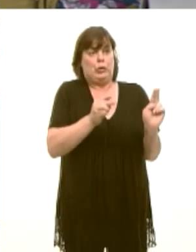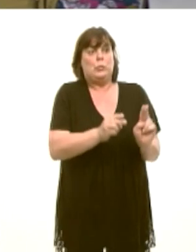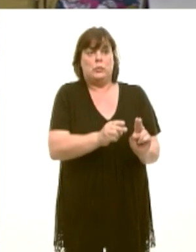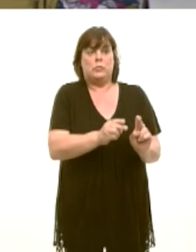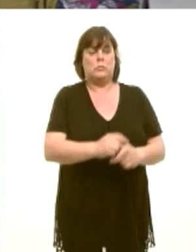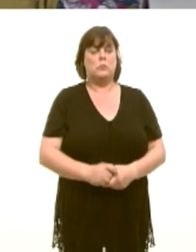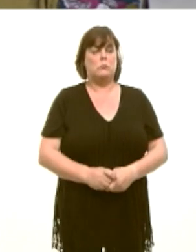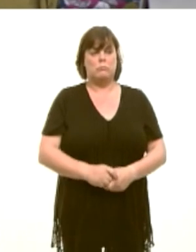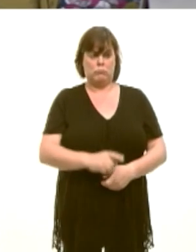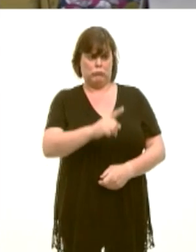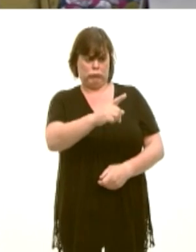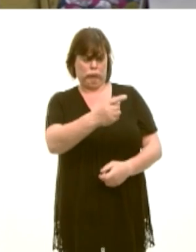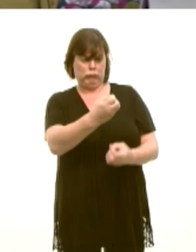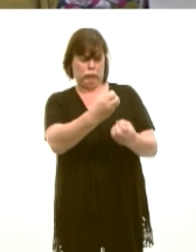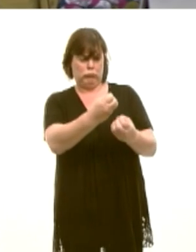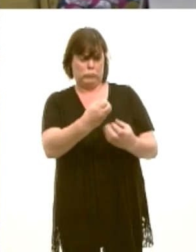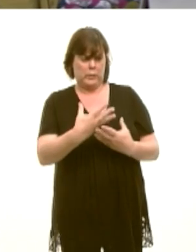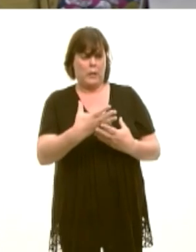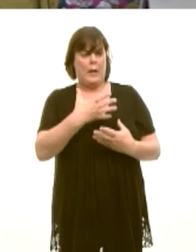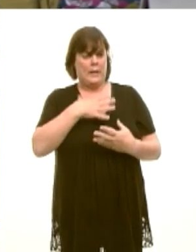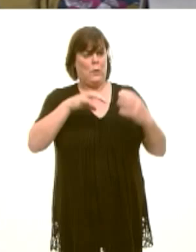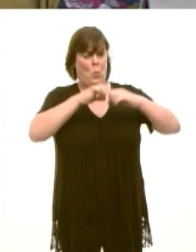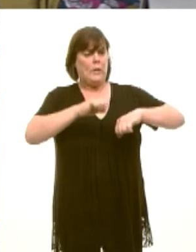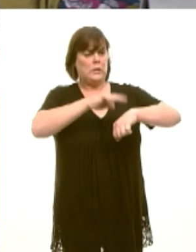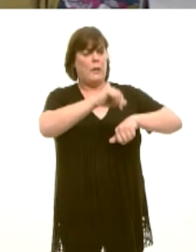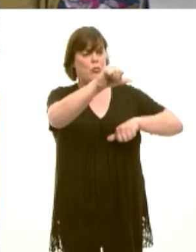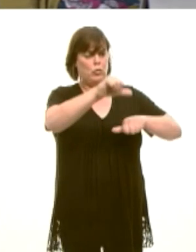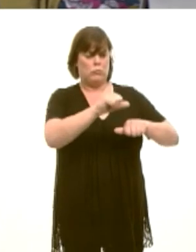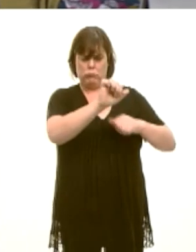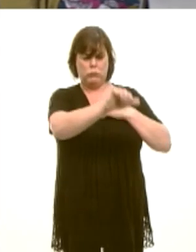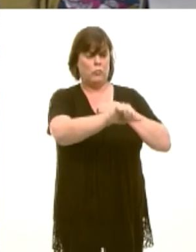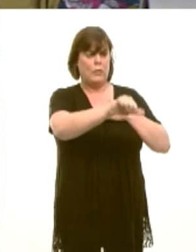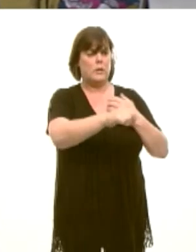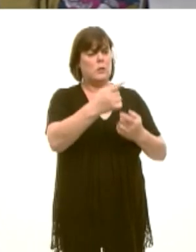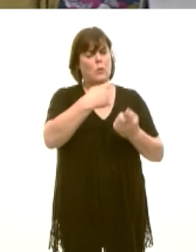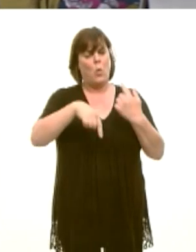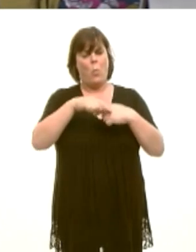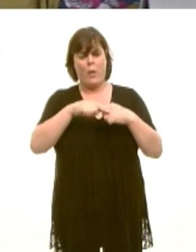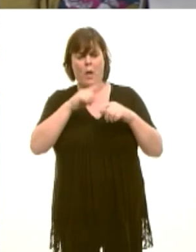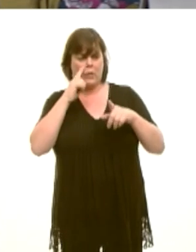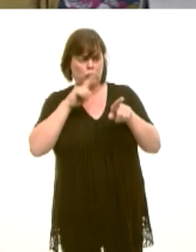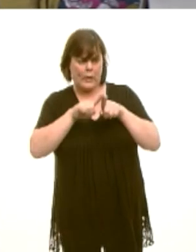we needed to bring those waiting times down, and that is something that we are doing. She